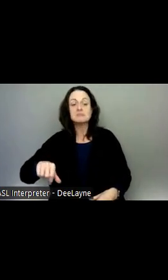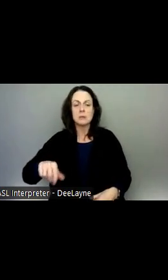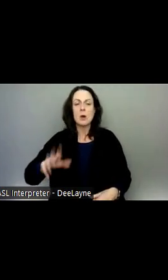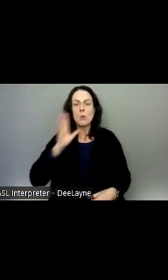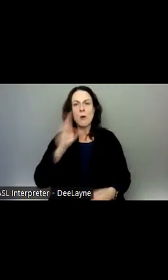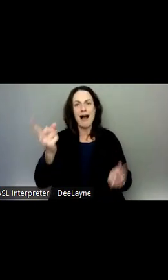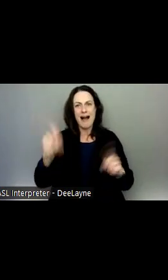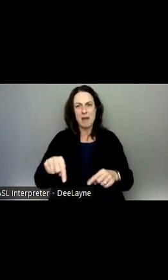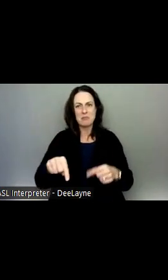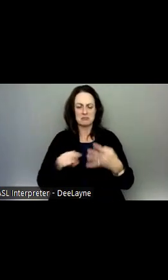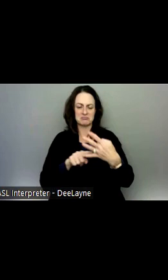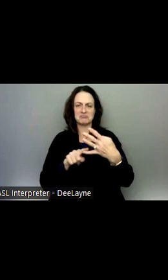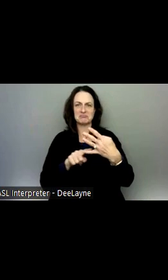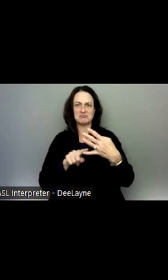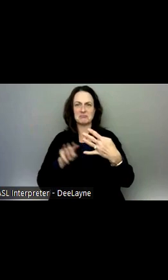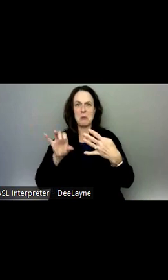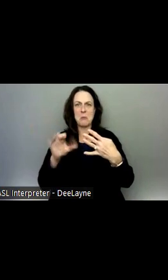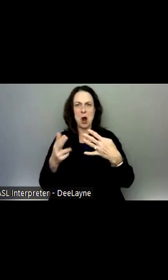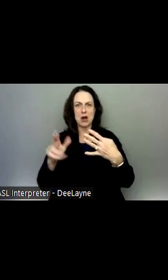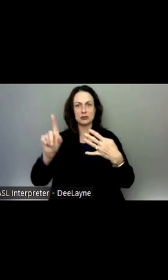will go out by the end of March, 2025.